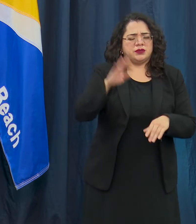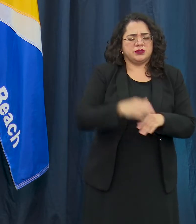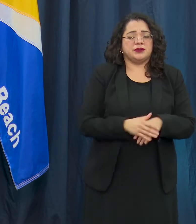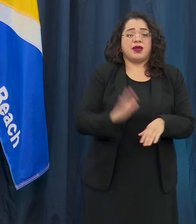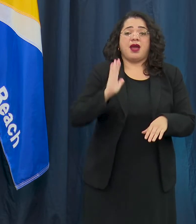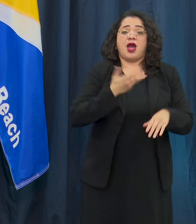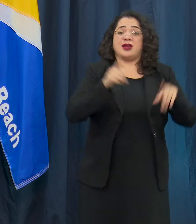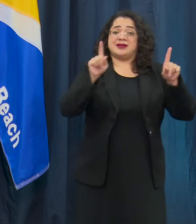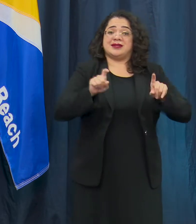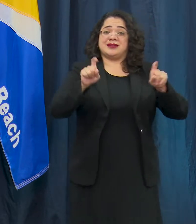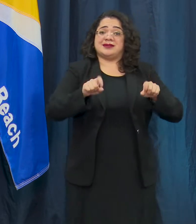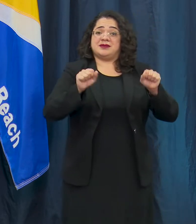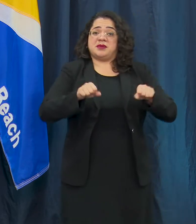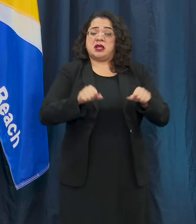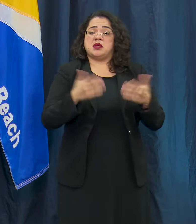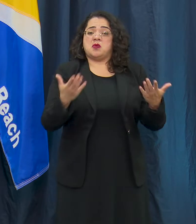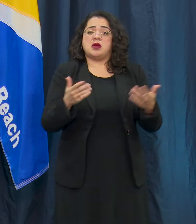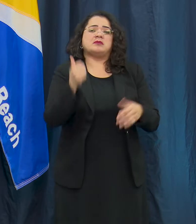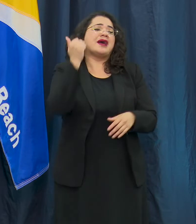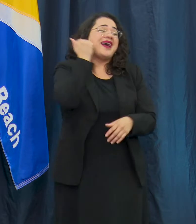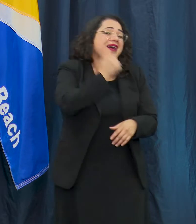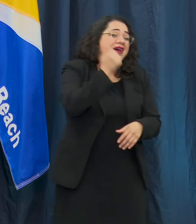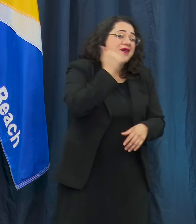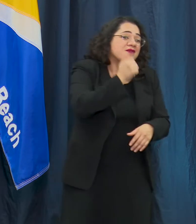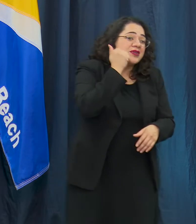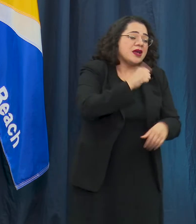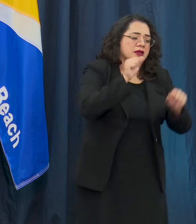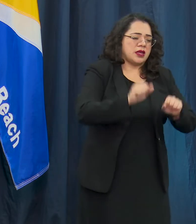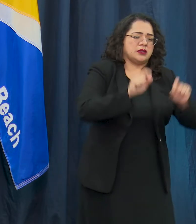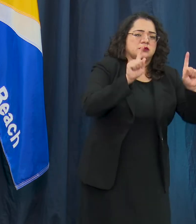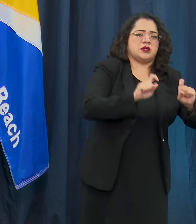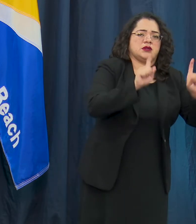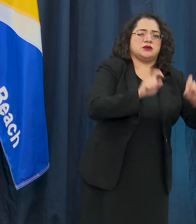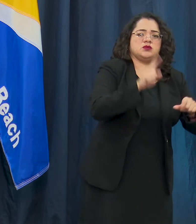over 1,000 a day. We want to make sure if you have symptoms especially to